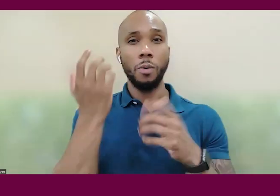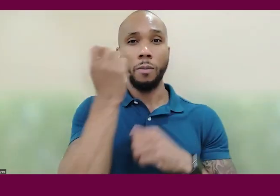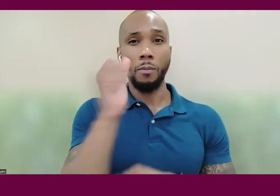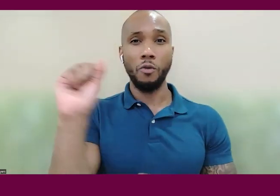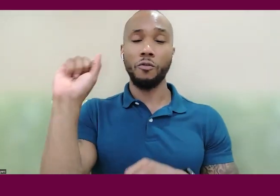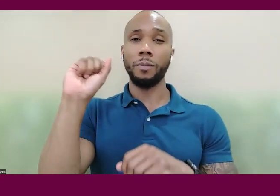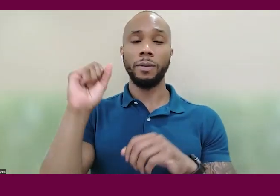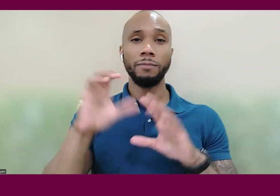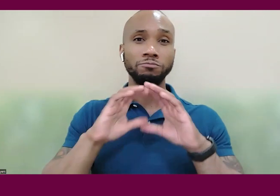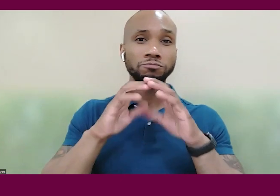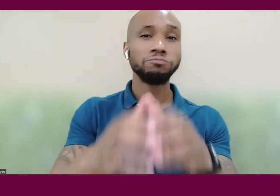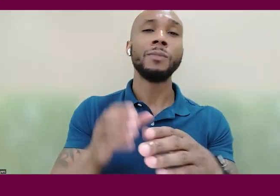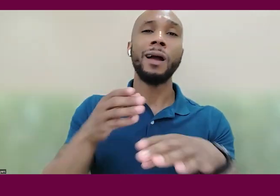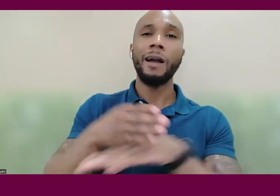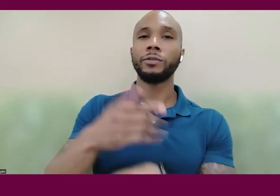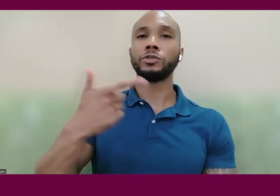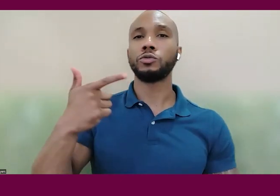Black lives following the murder of George Floyd.